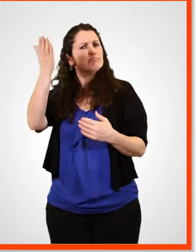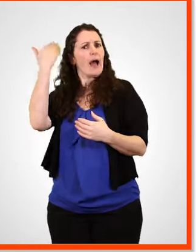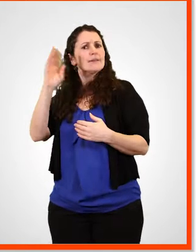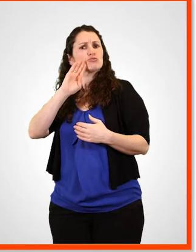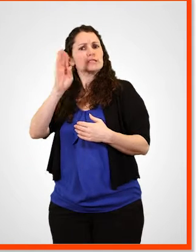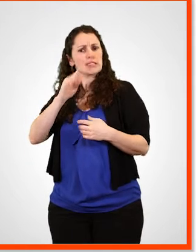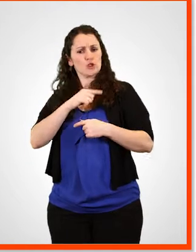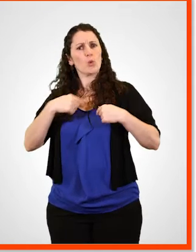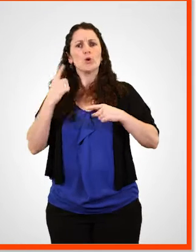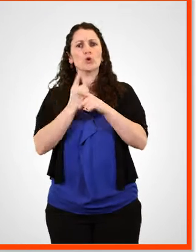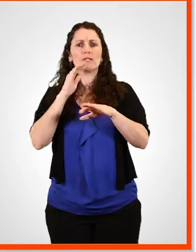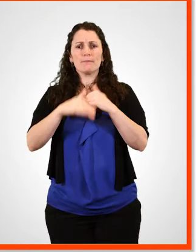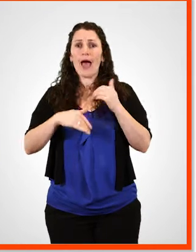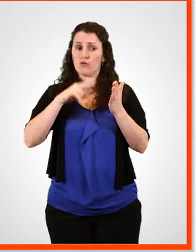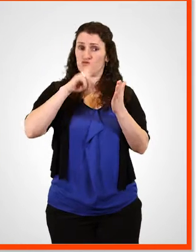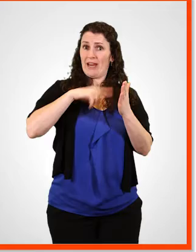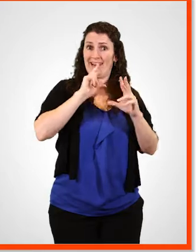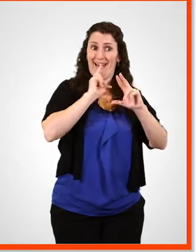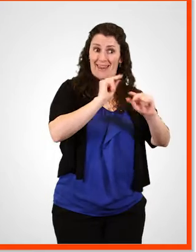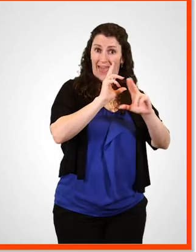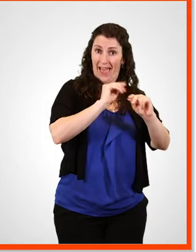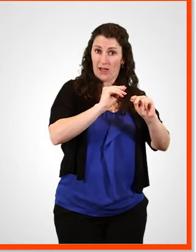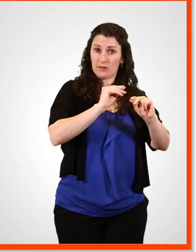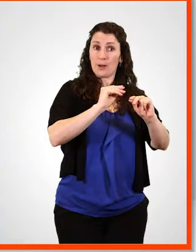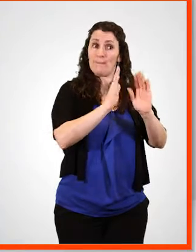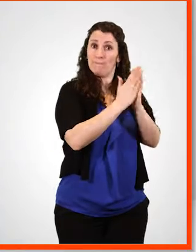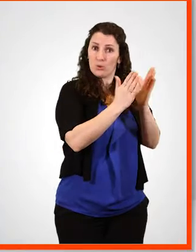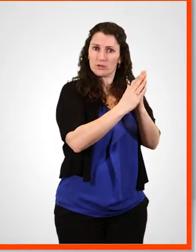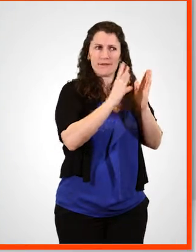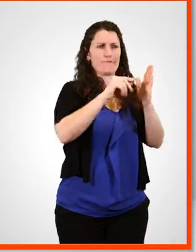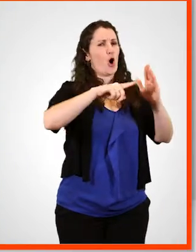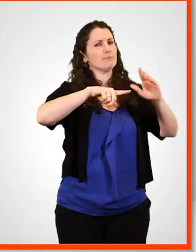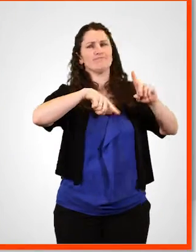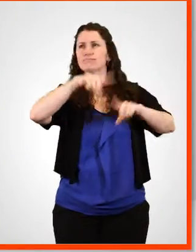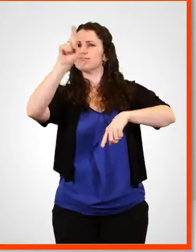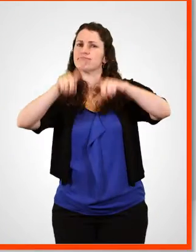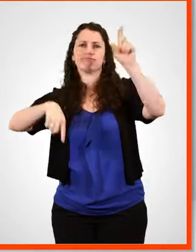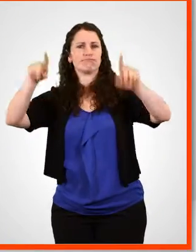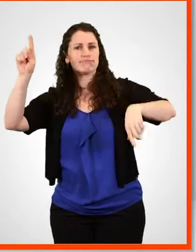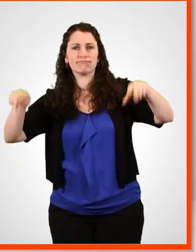the importance of reading aloud from a wide range of genre - not just the fairytales and the patterned books,